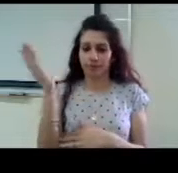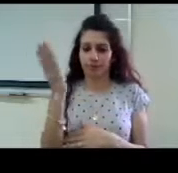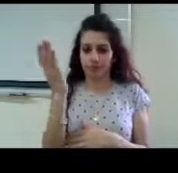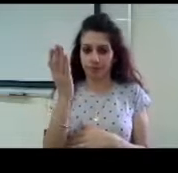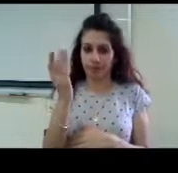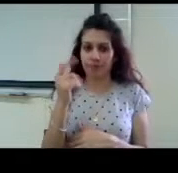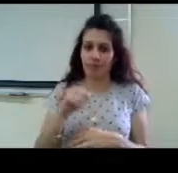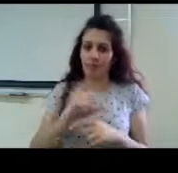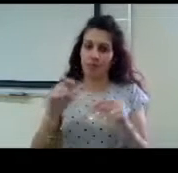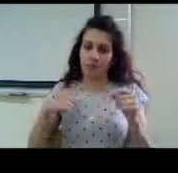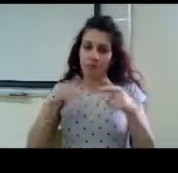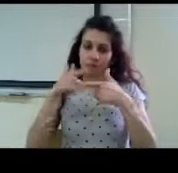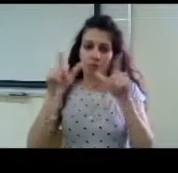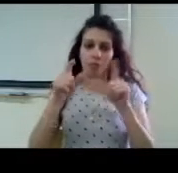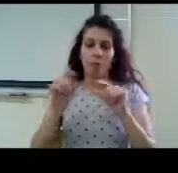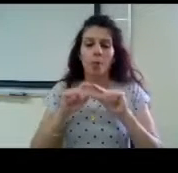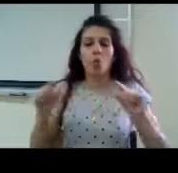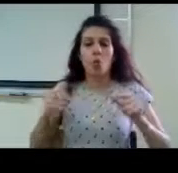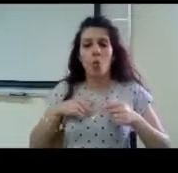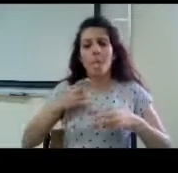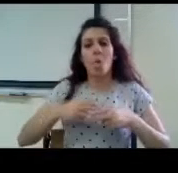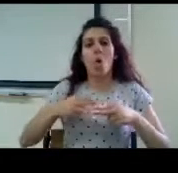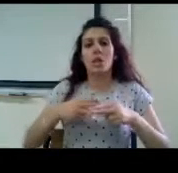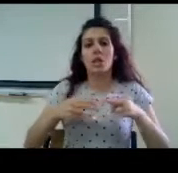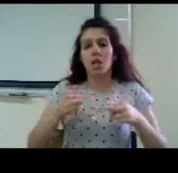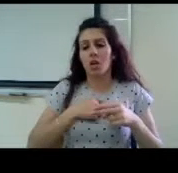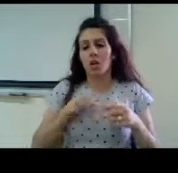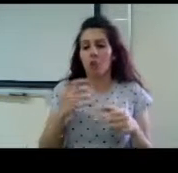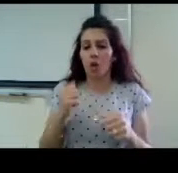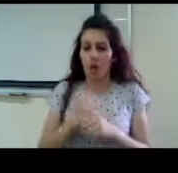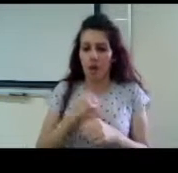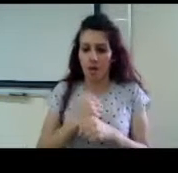gap will widen so the issues that we've been working on to address such as